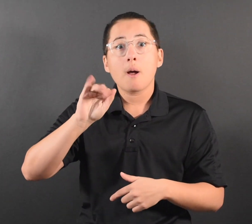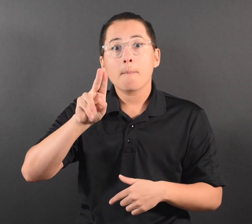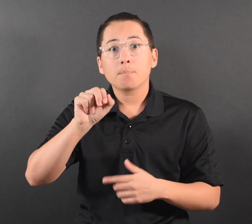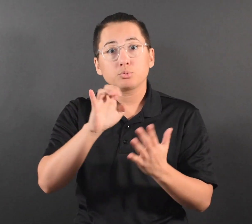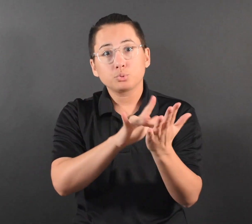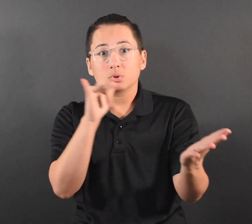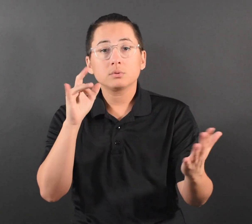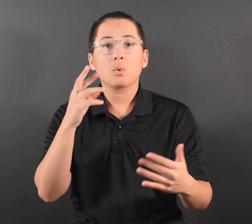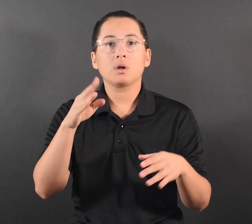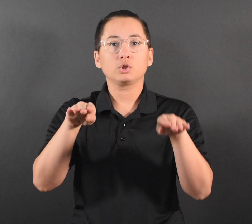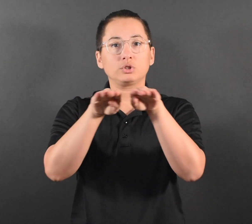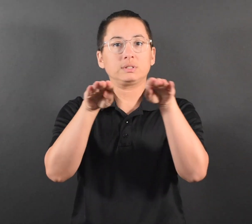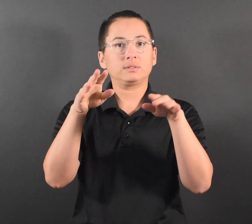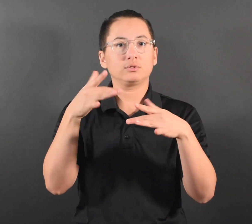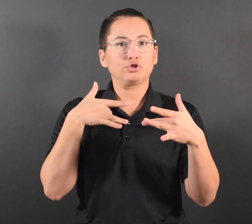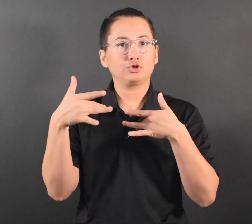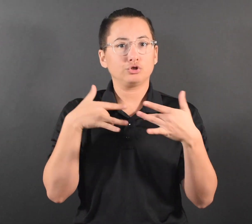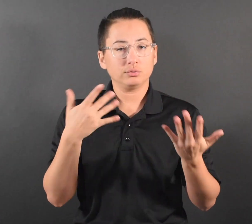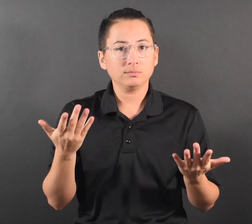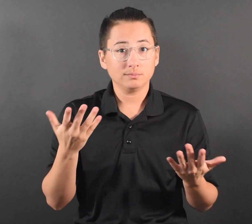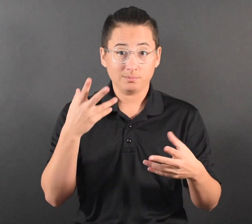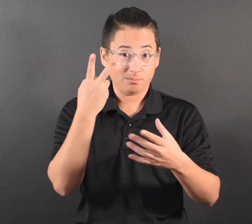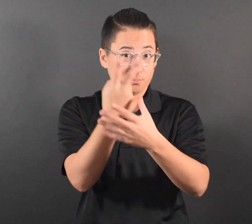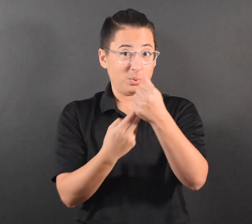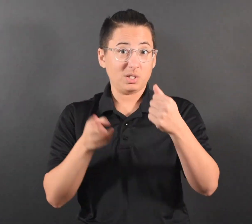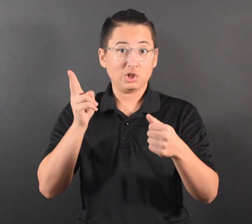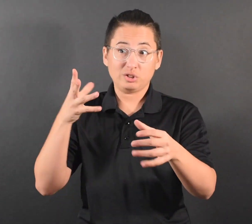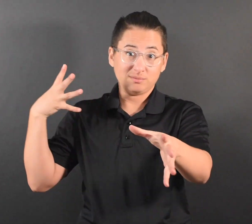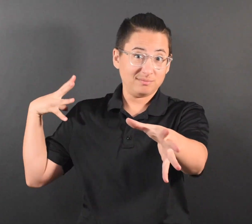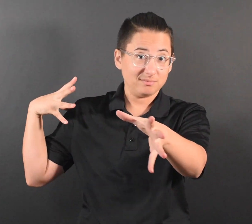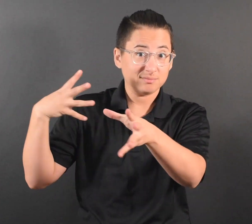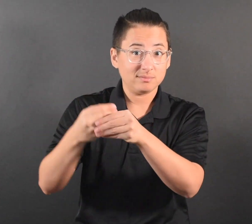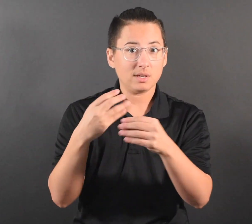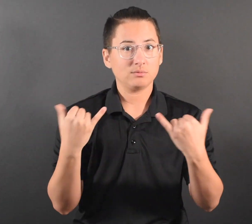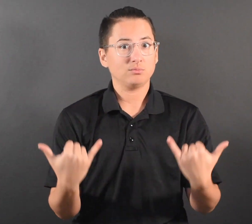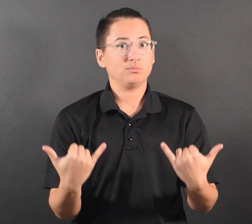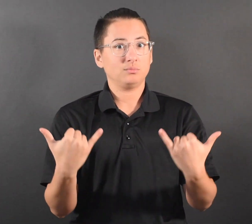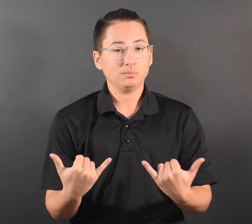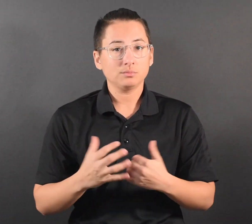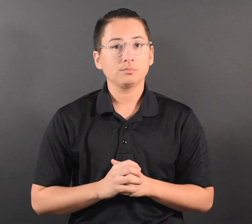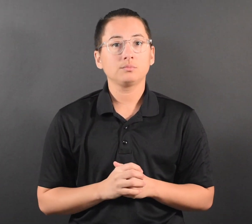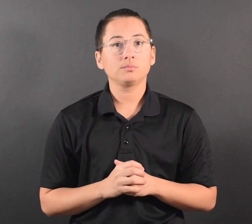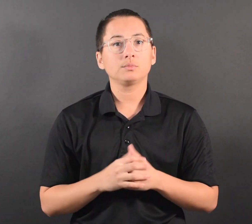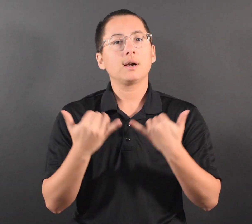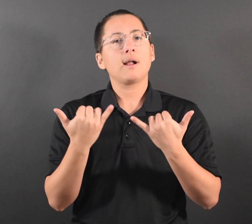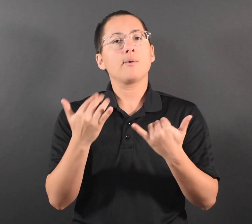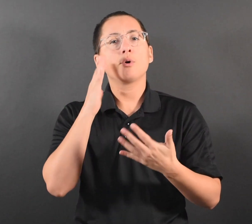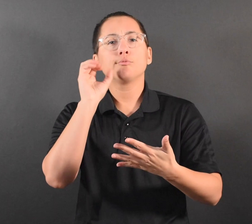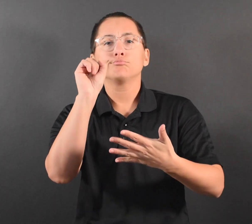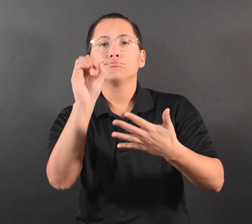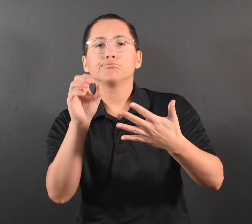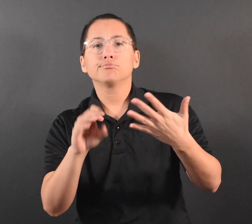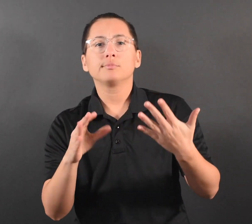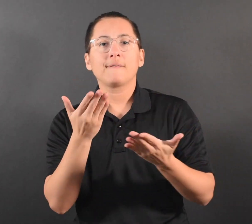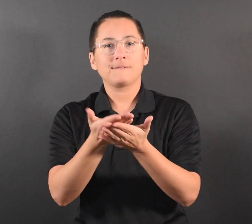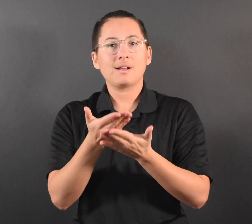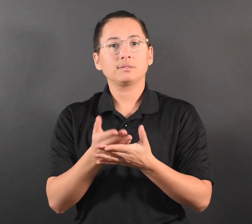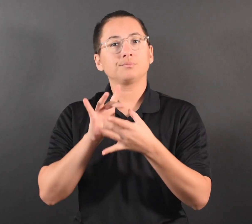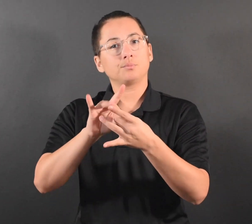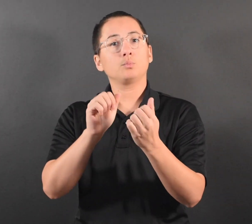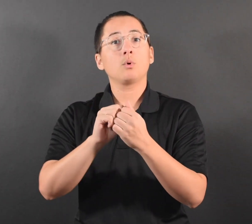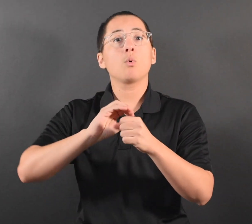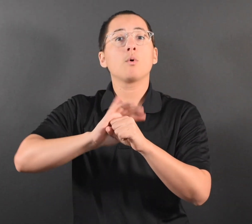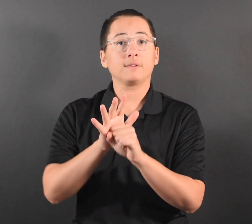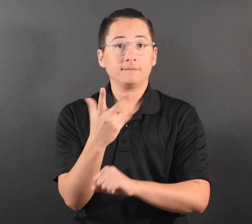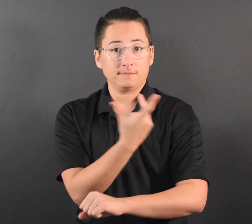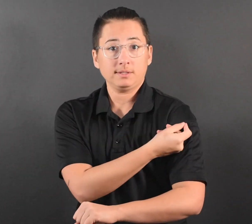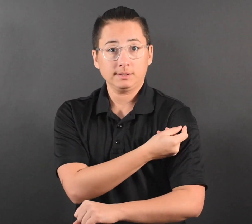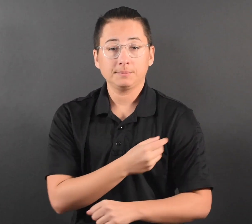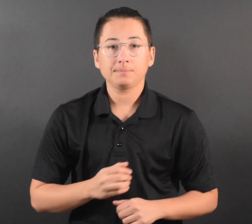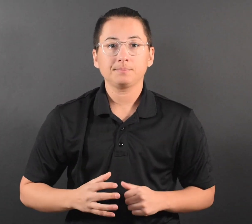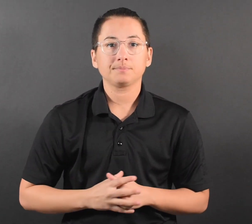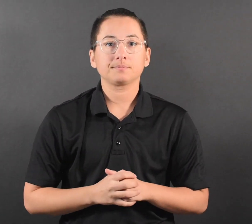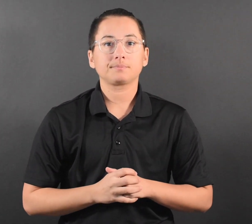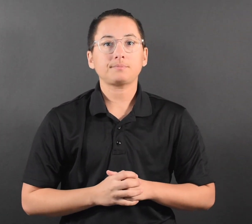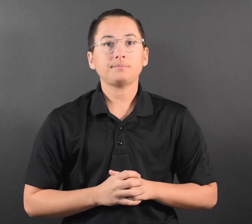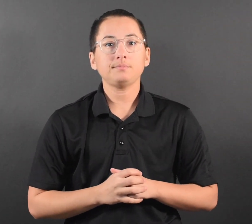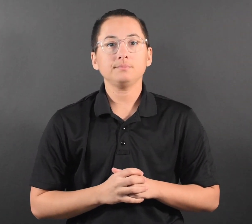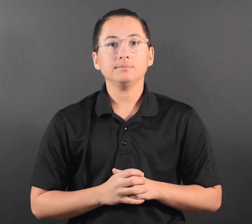abuse, or equity concerns – both historical and present. Here are the facts on COVID-19 vaccines.